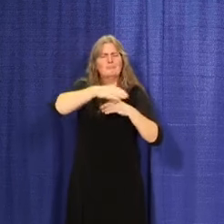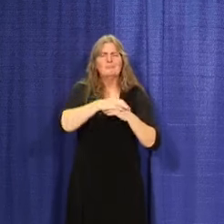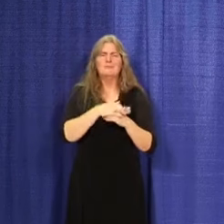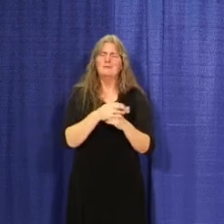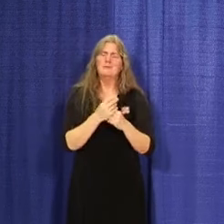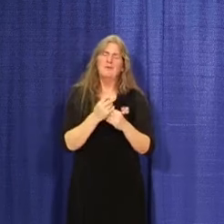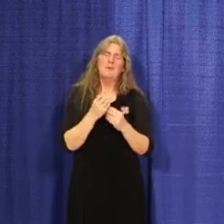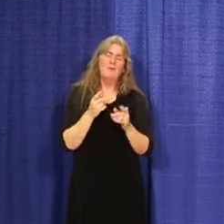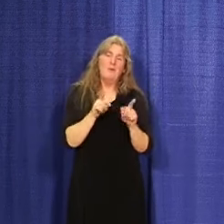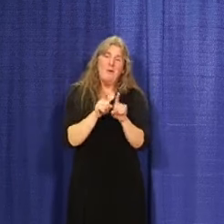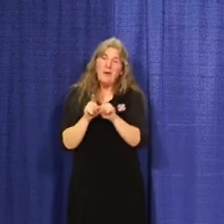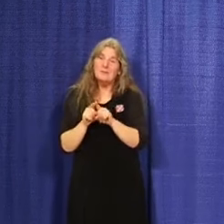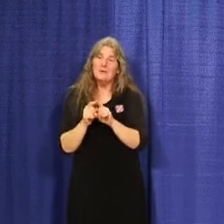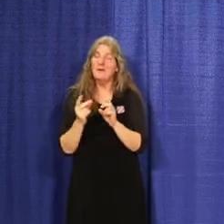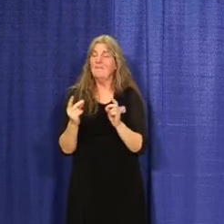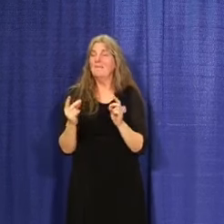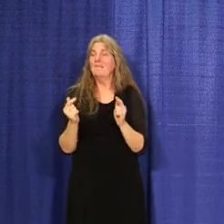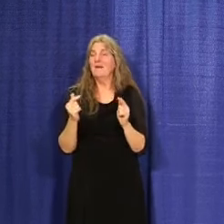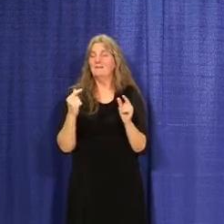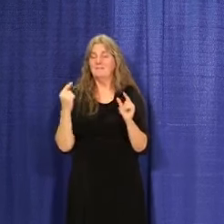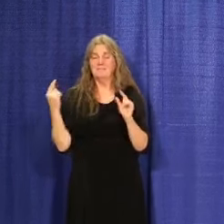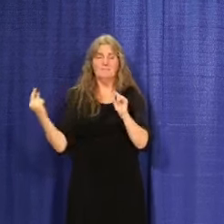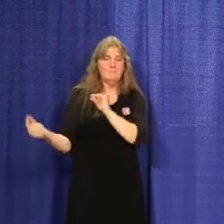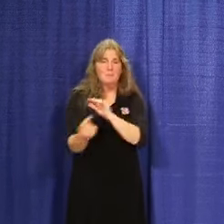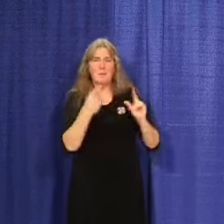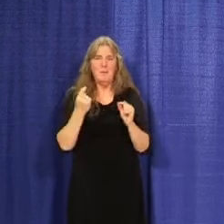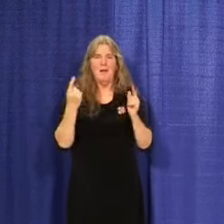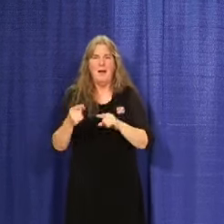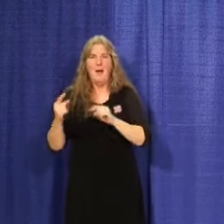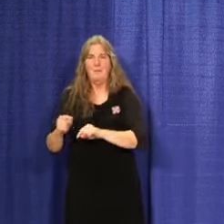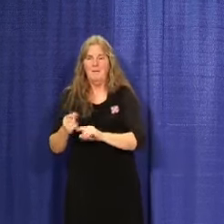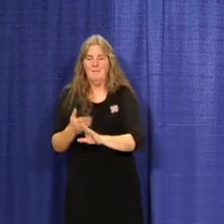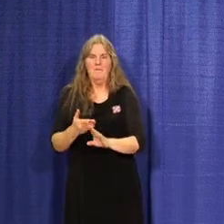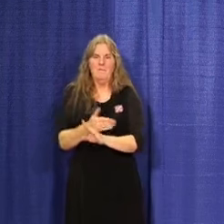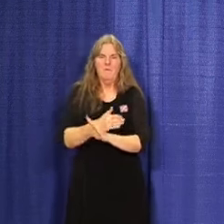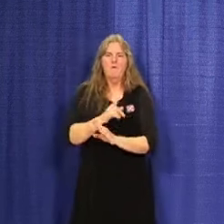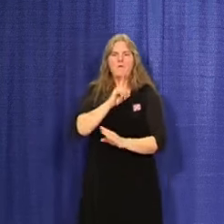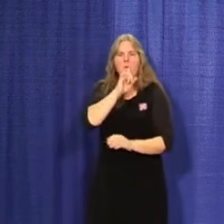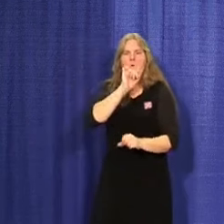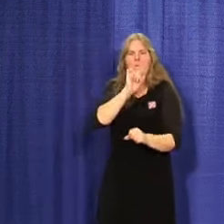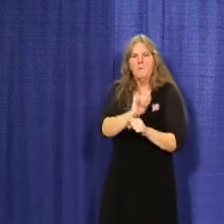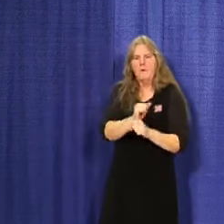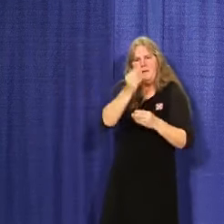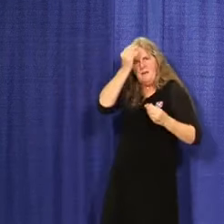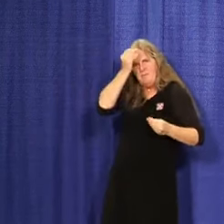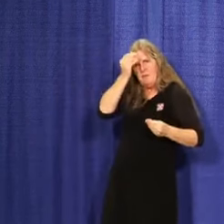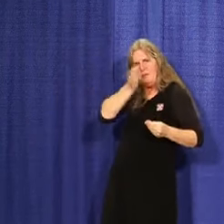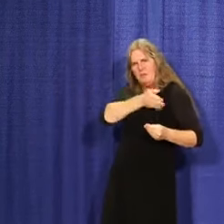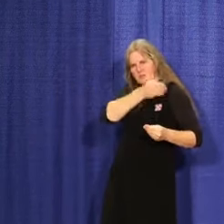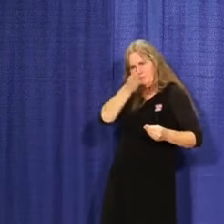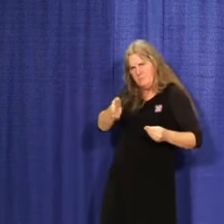ahead of actual information. So we have to take confidentiality measures a notch